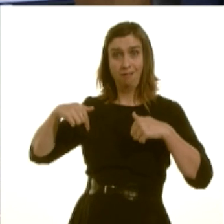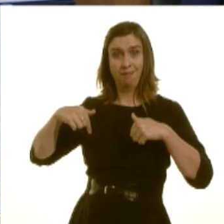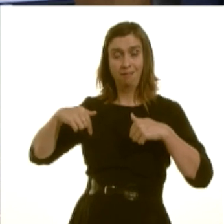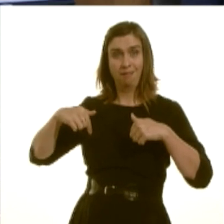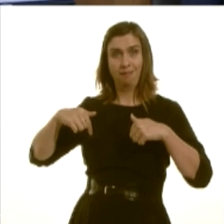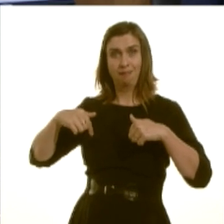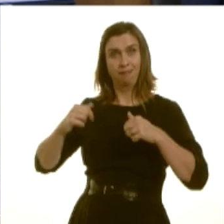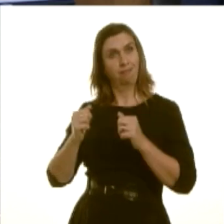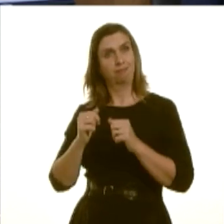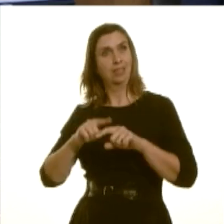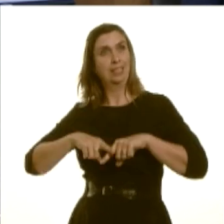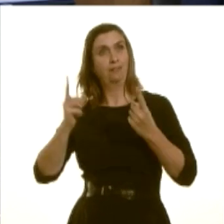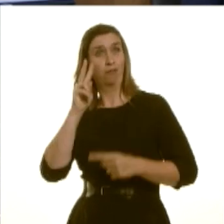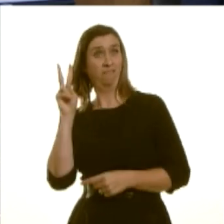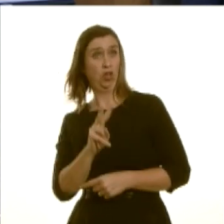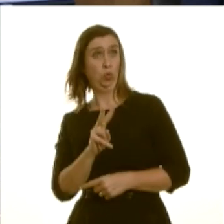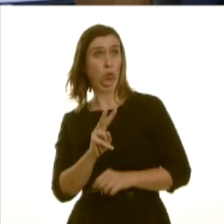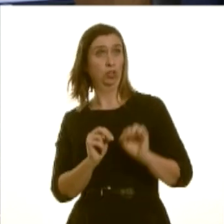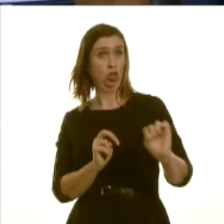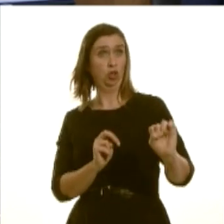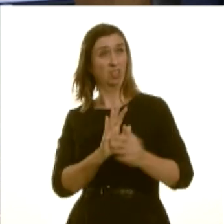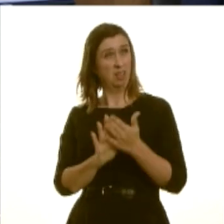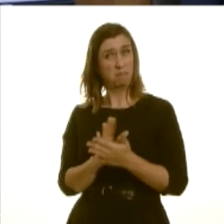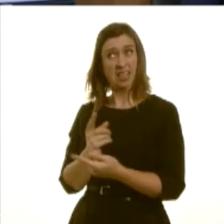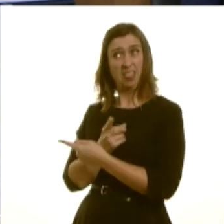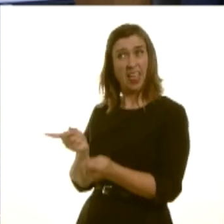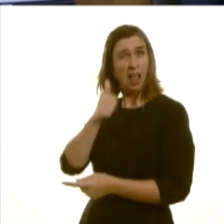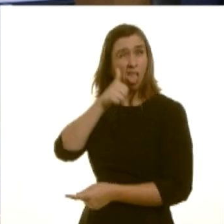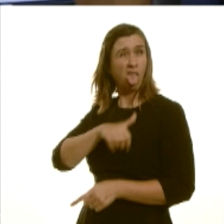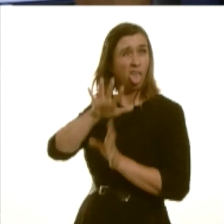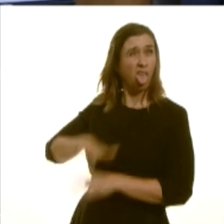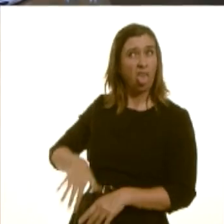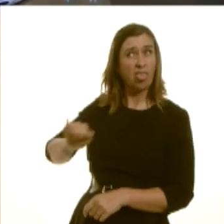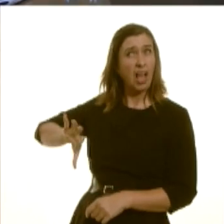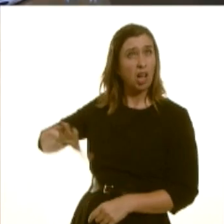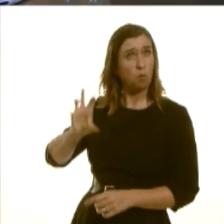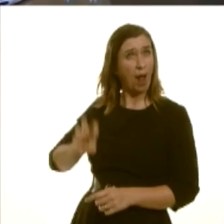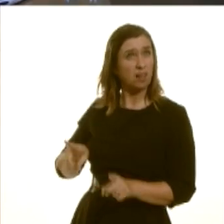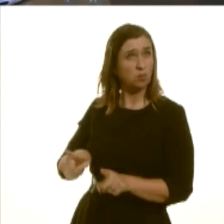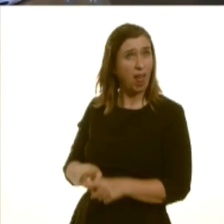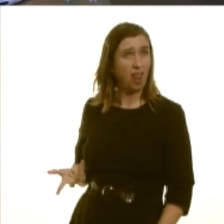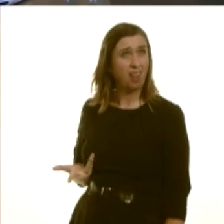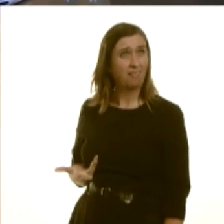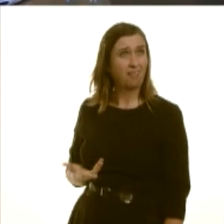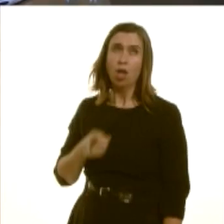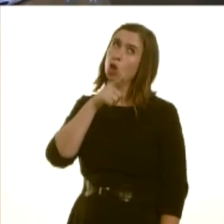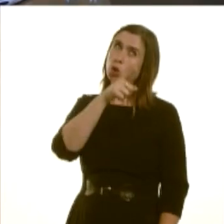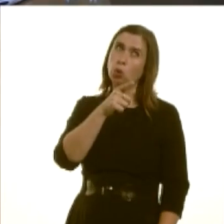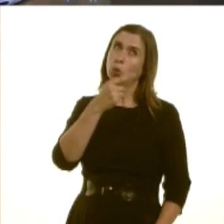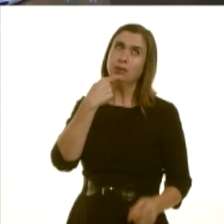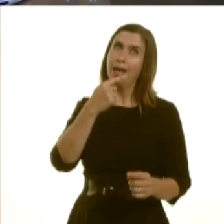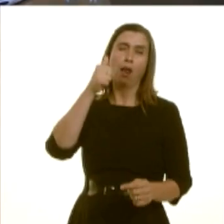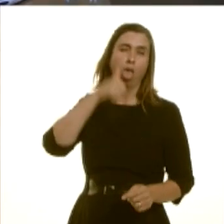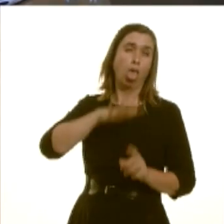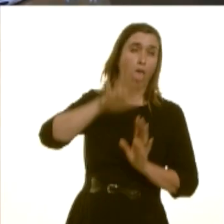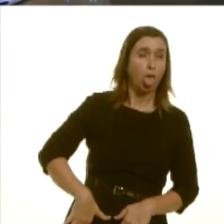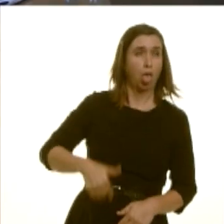as her—are in some way betraying their nation? I think that those words are exceptionally